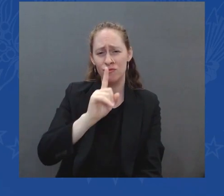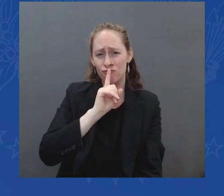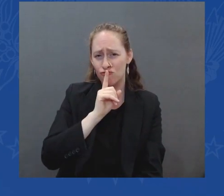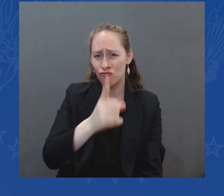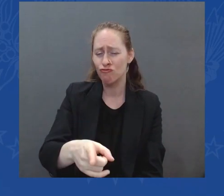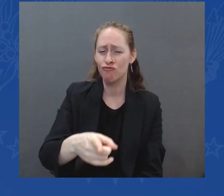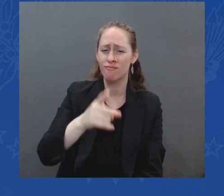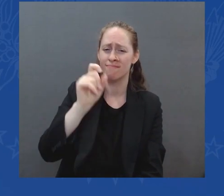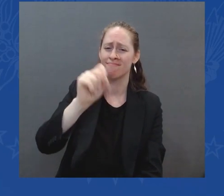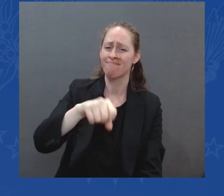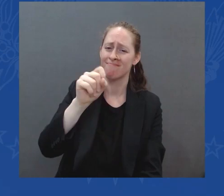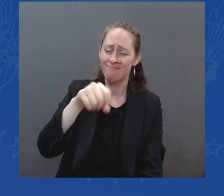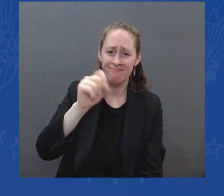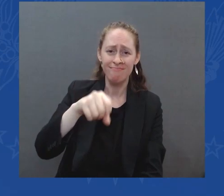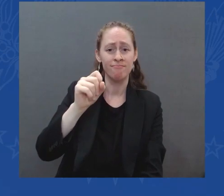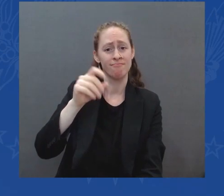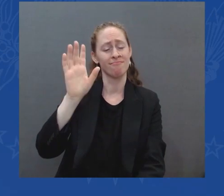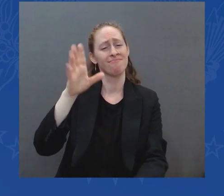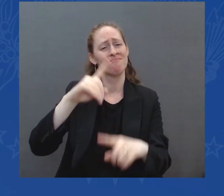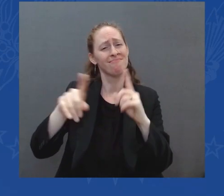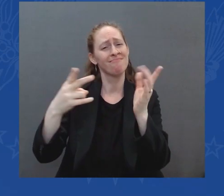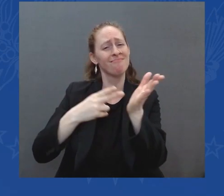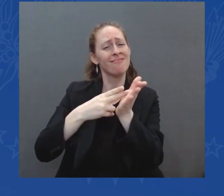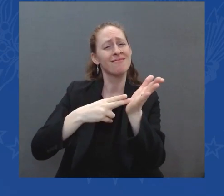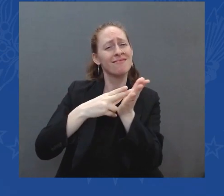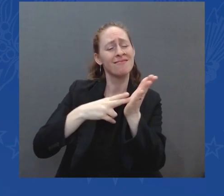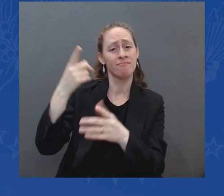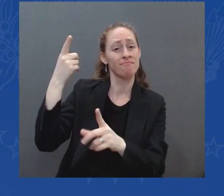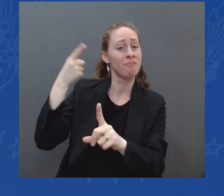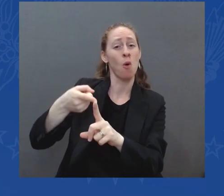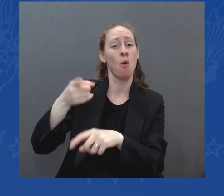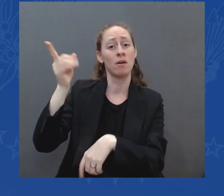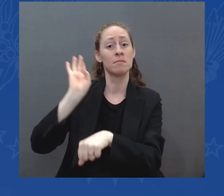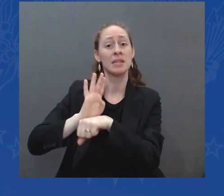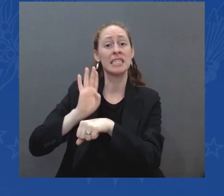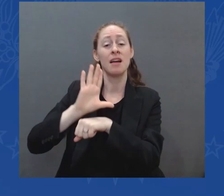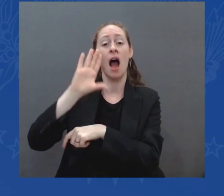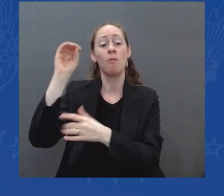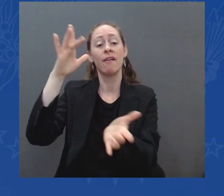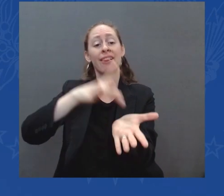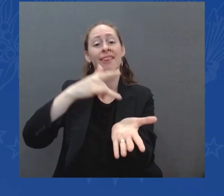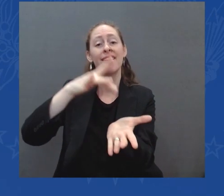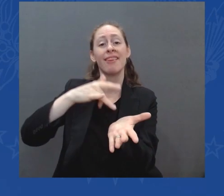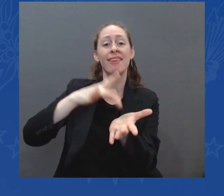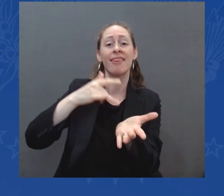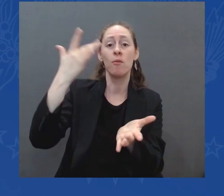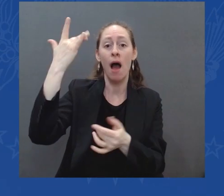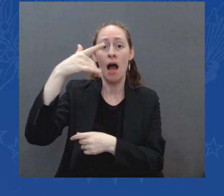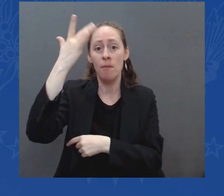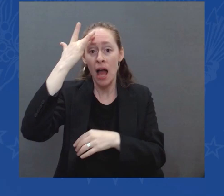or Vladimir Putin's actions to enrich themselves at the expense of American families. Investing those provits [sic] --